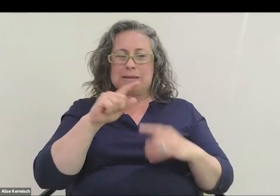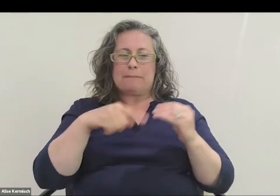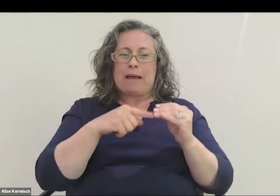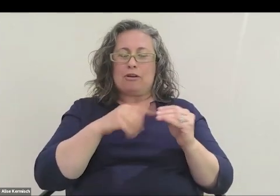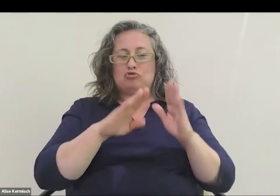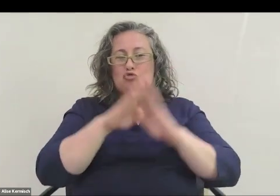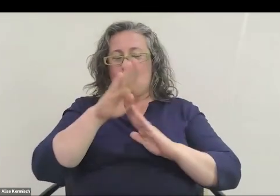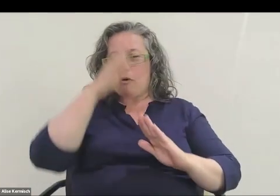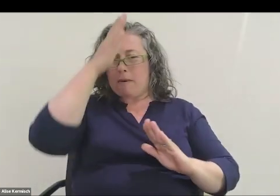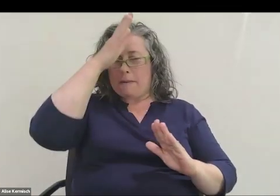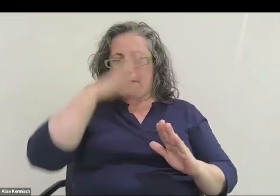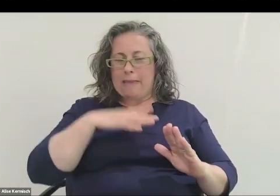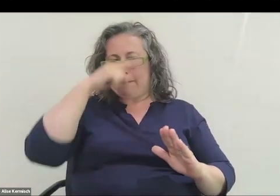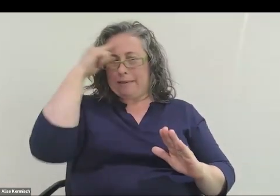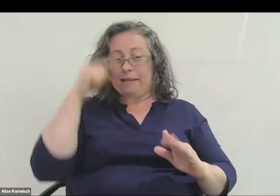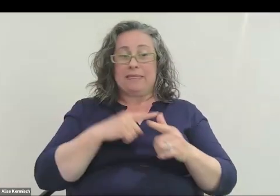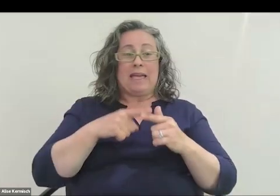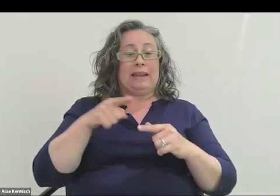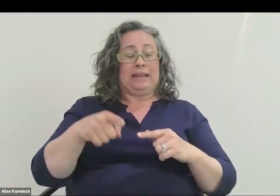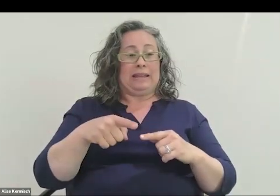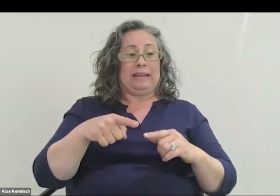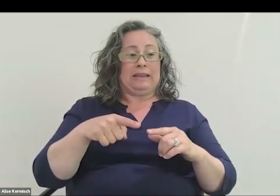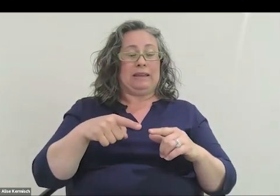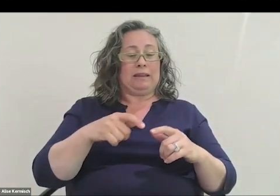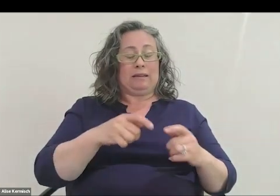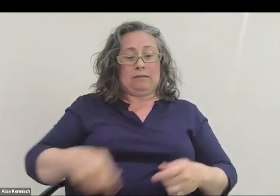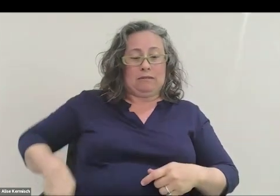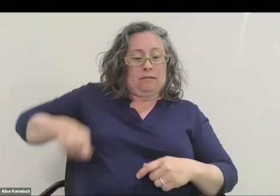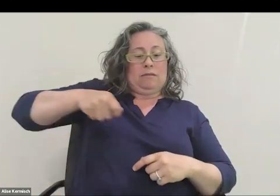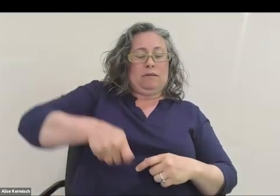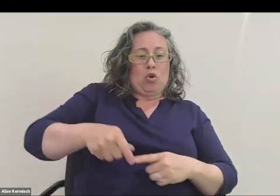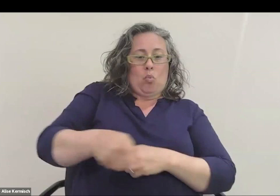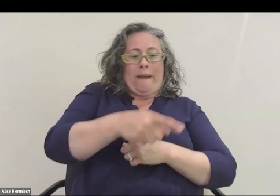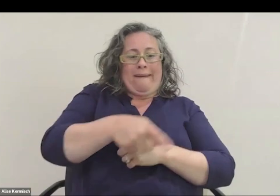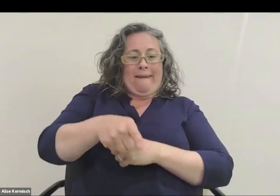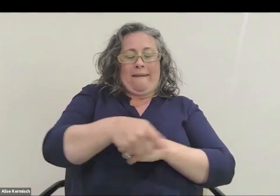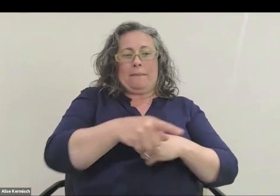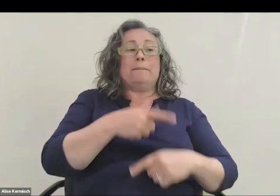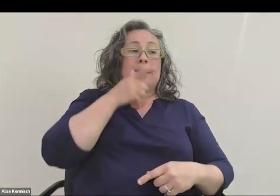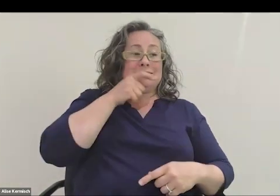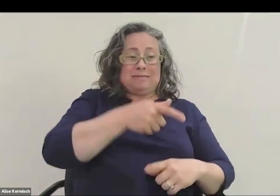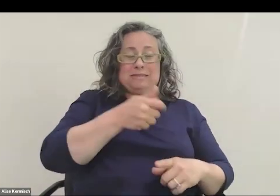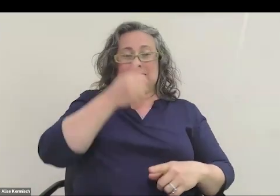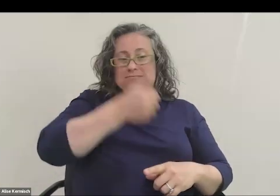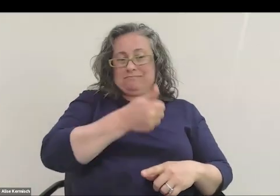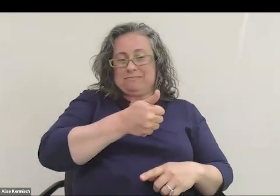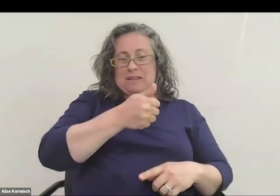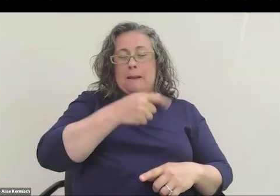Then he whips out his white cane because he's a blind black man. He whips out his white cane and it just transforms all the narratives around him.